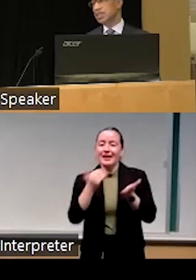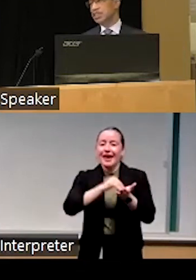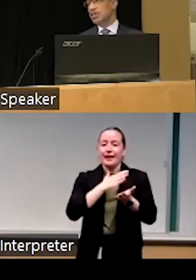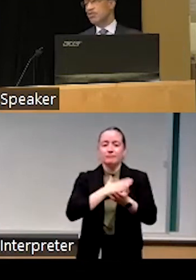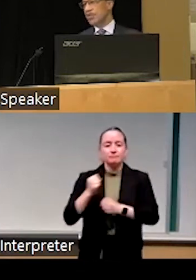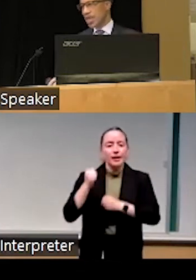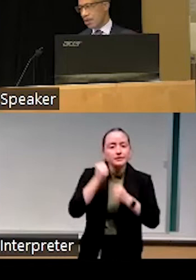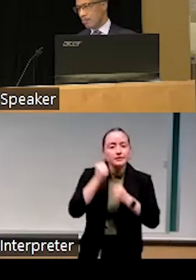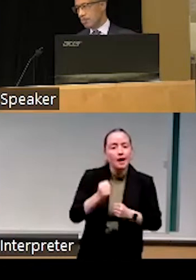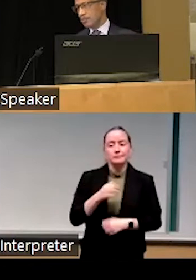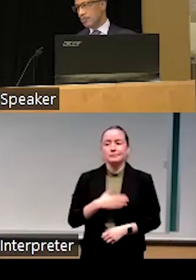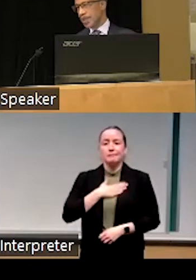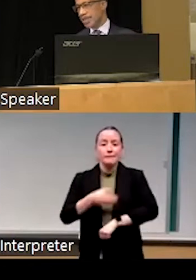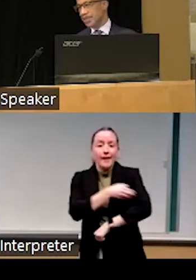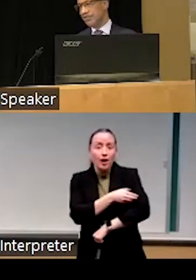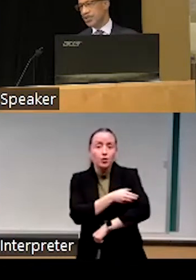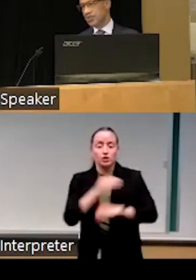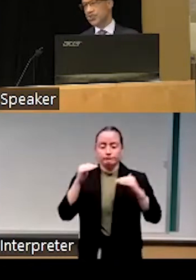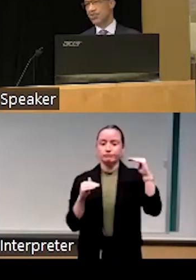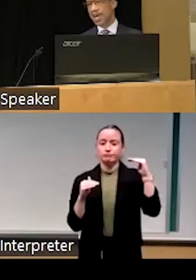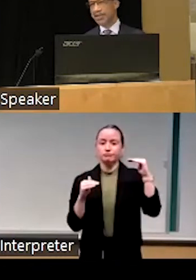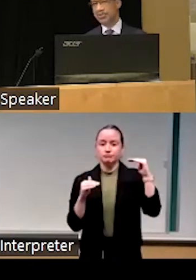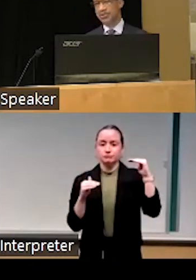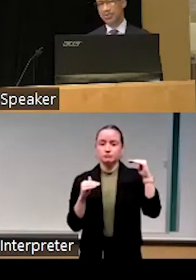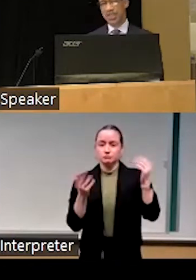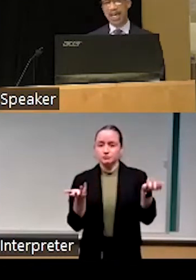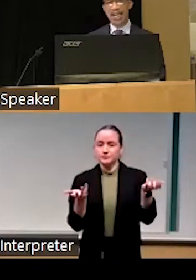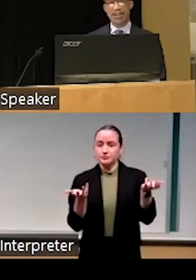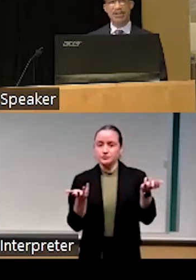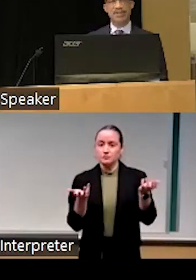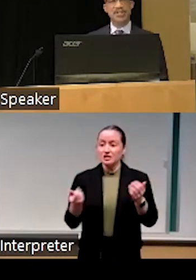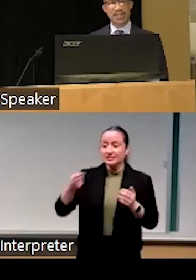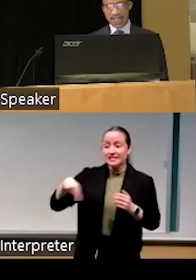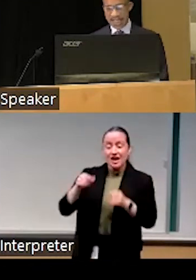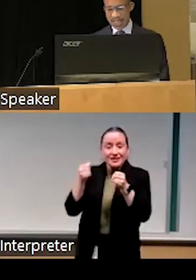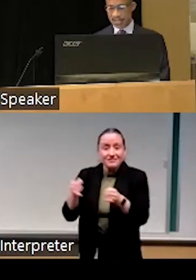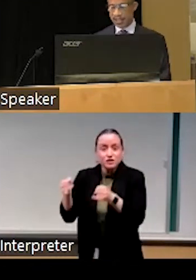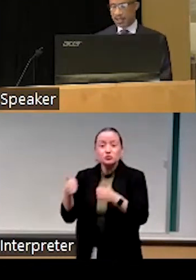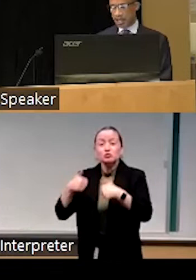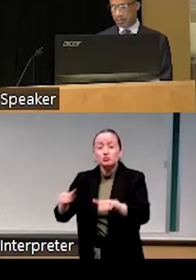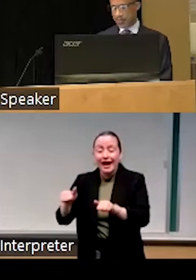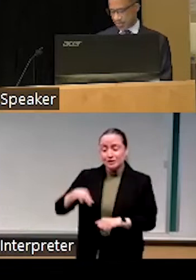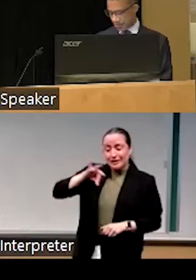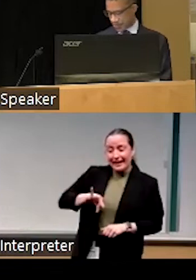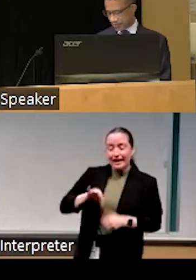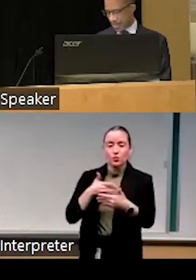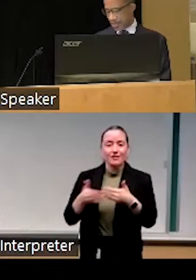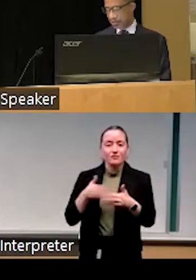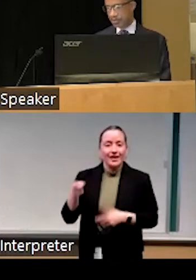over them as individuals trying to to gain the things that they need um and their disadvantage